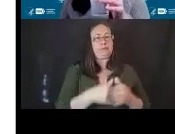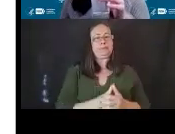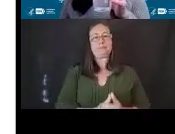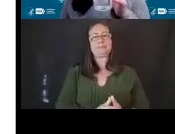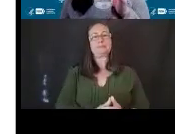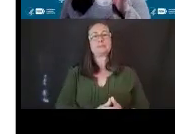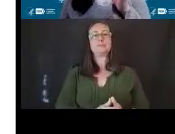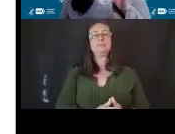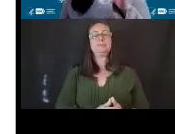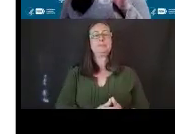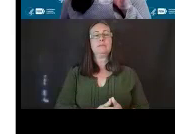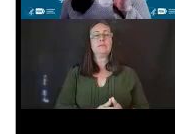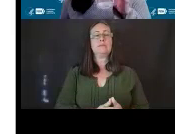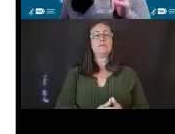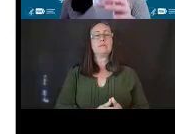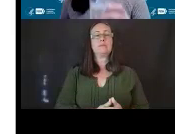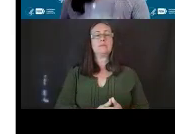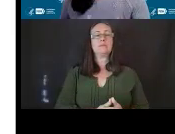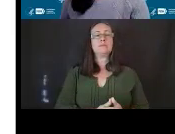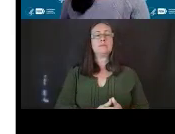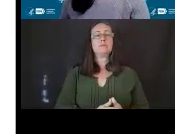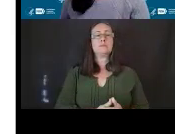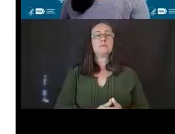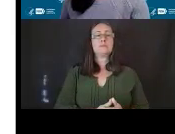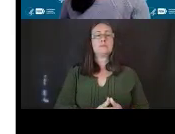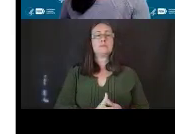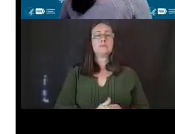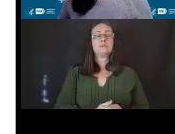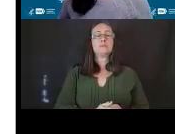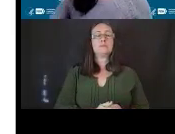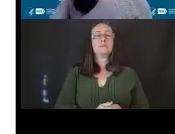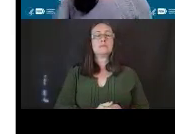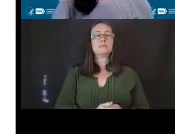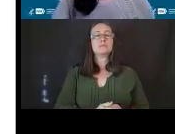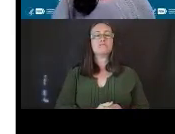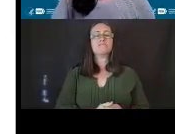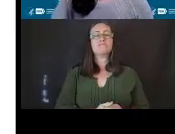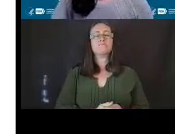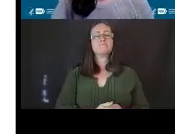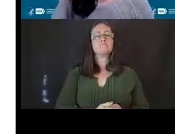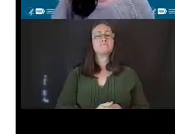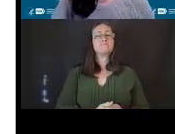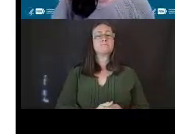obviously the NIH has many different types of funding,